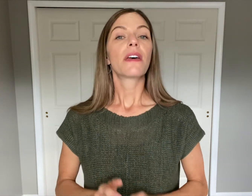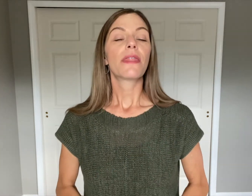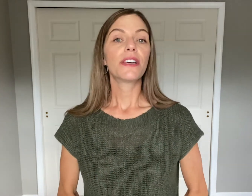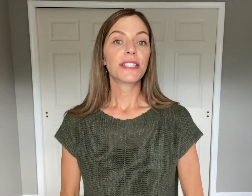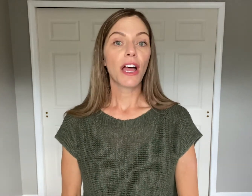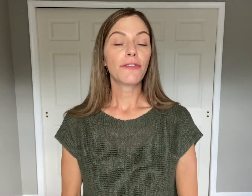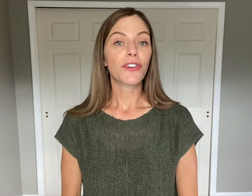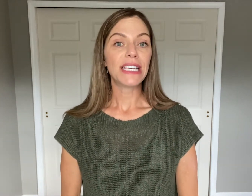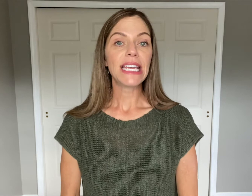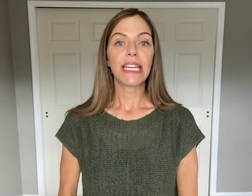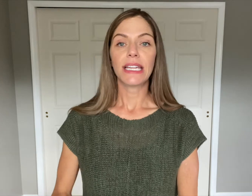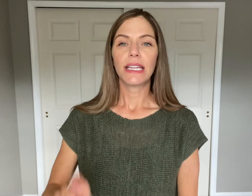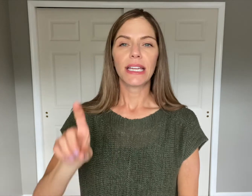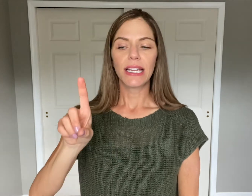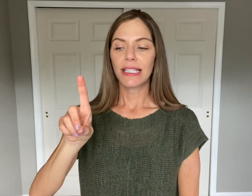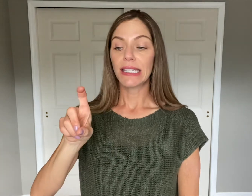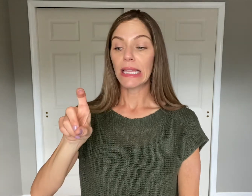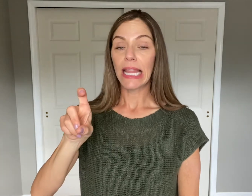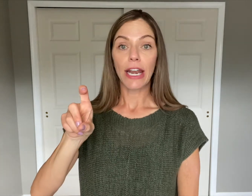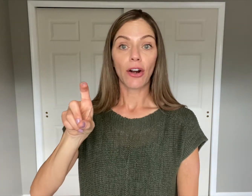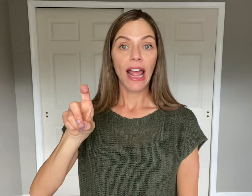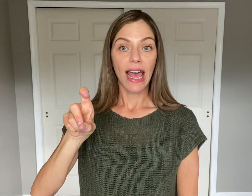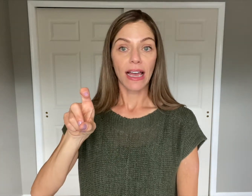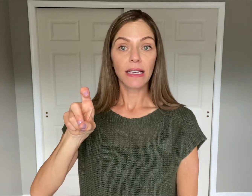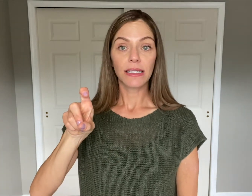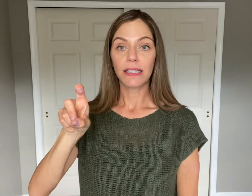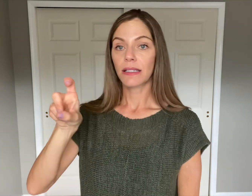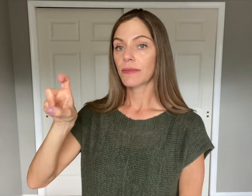The sign for NEED is the letter "X"